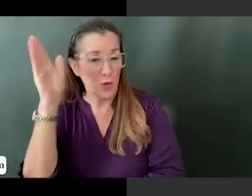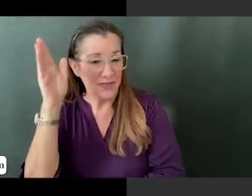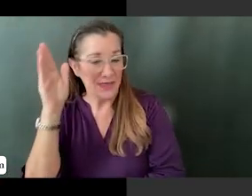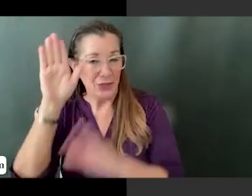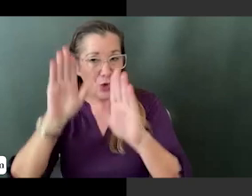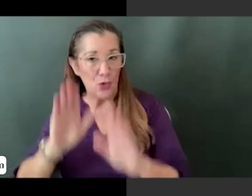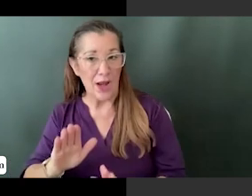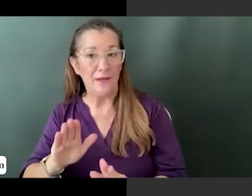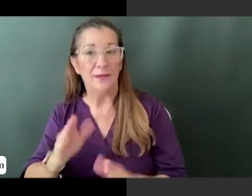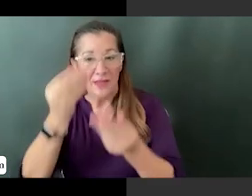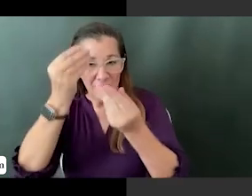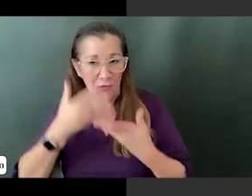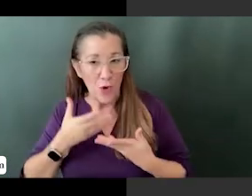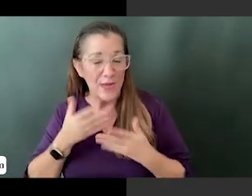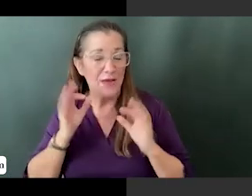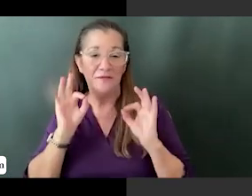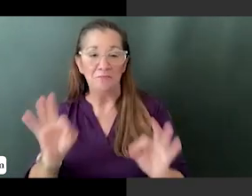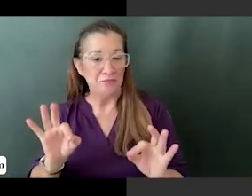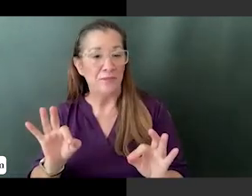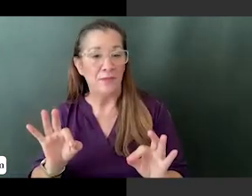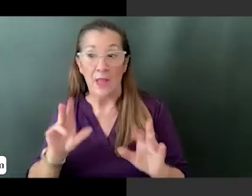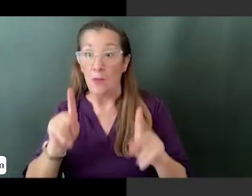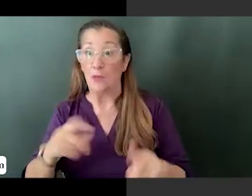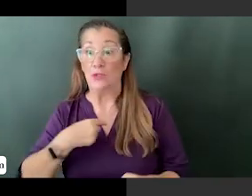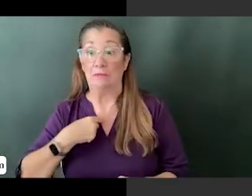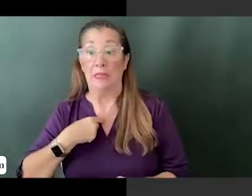It's very informative. I mean, even for somebody like me who's been doing this a little while,